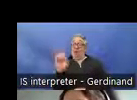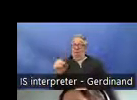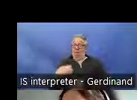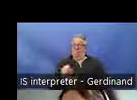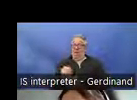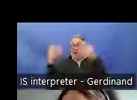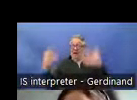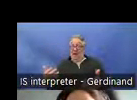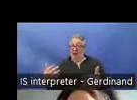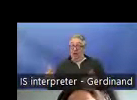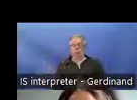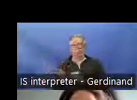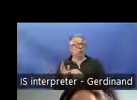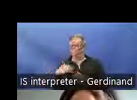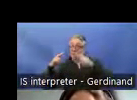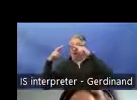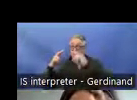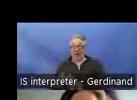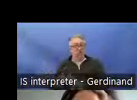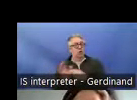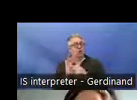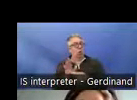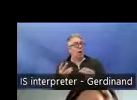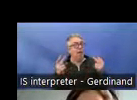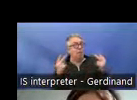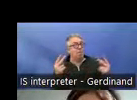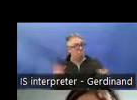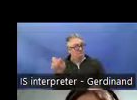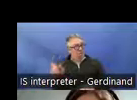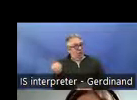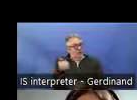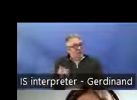to show the importance of citizen generated data to complement official statistics and